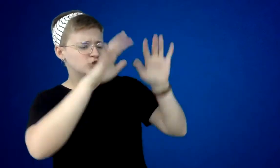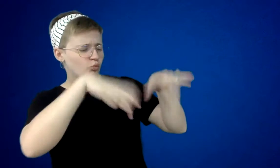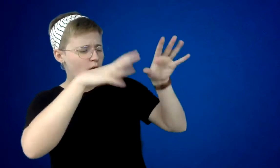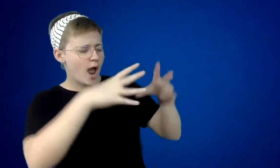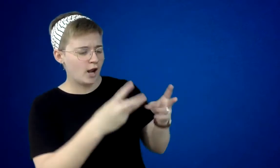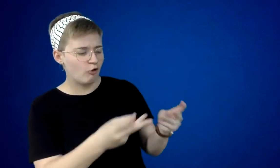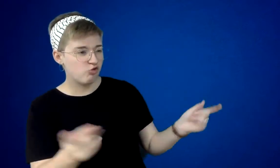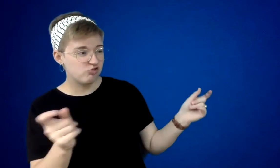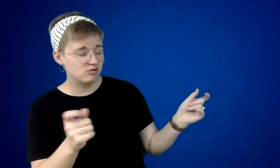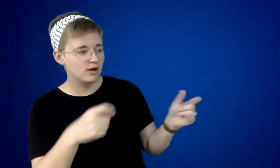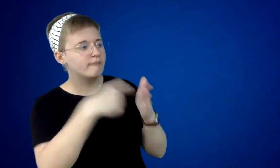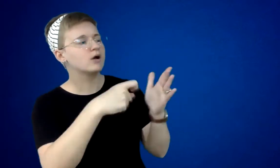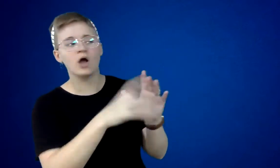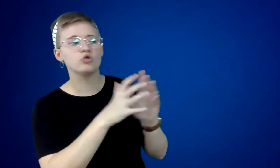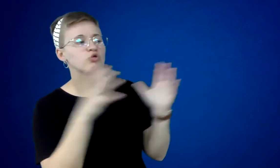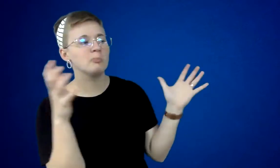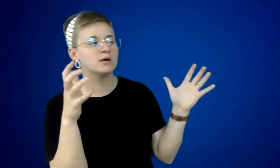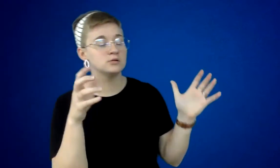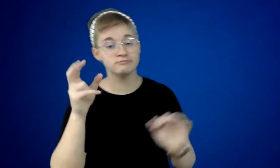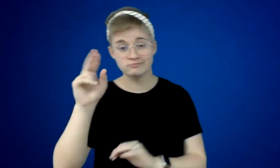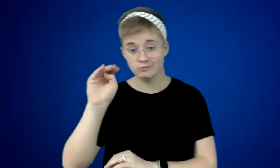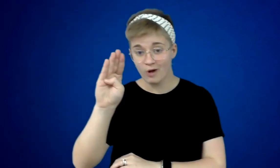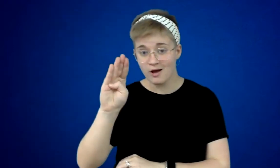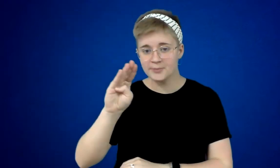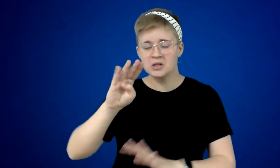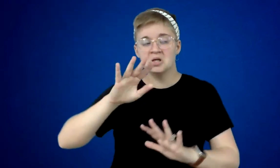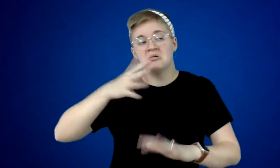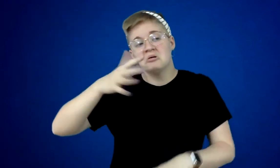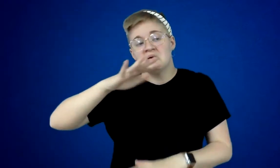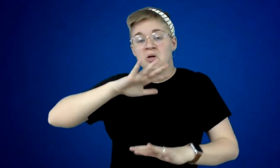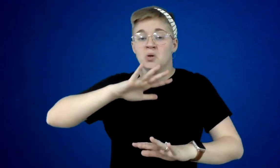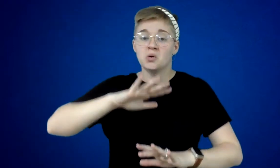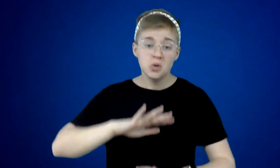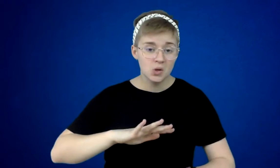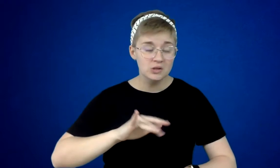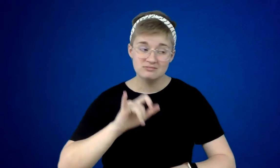Rob was relieved, almost, that he had to stay inside. What if he went